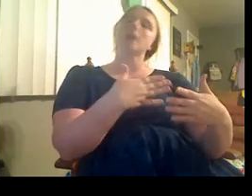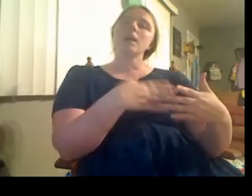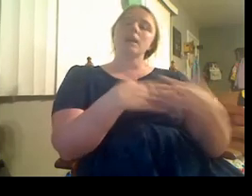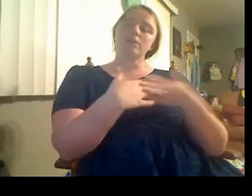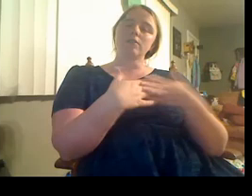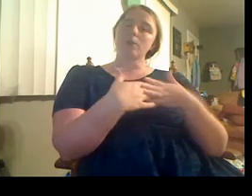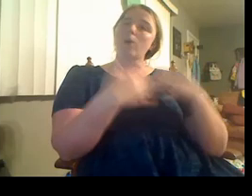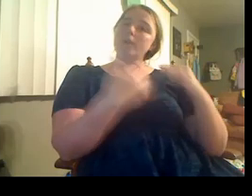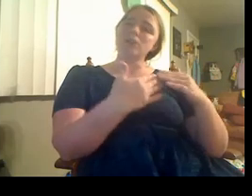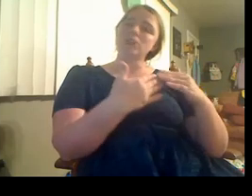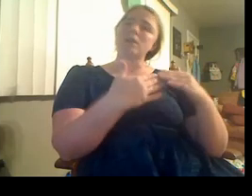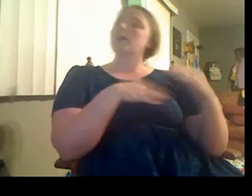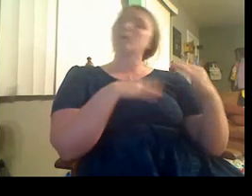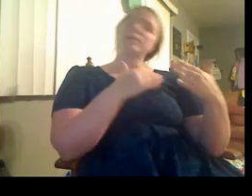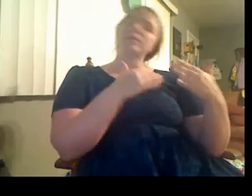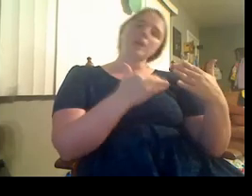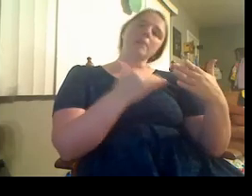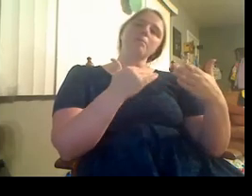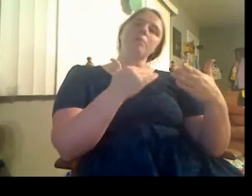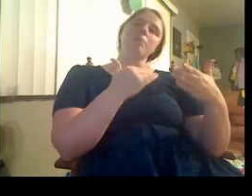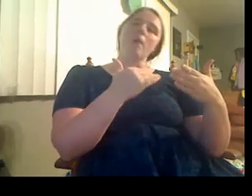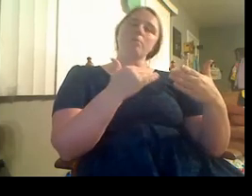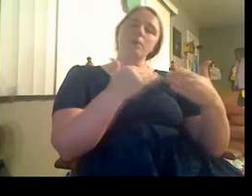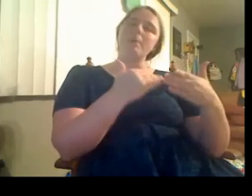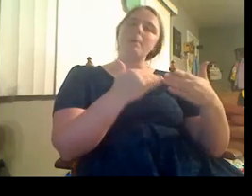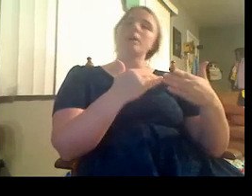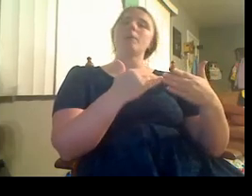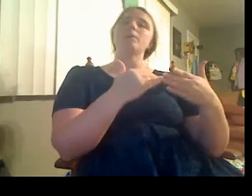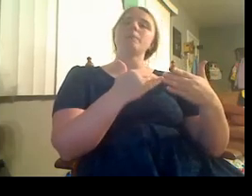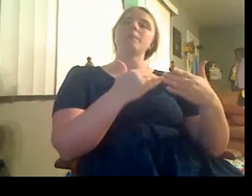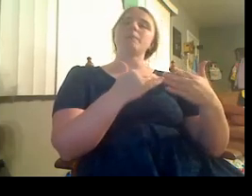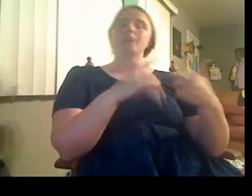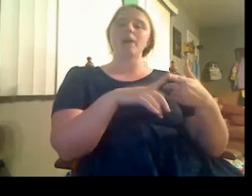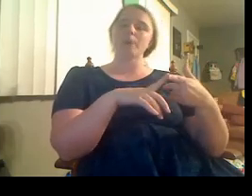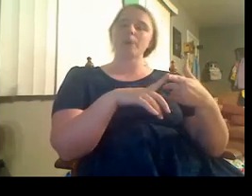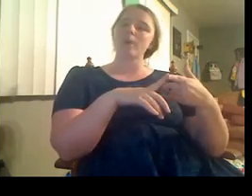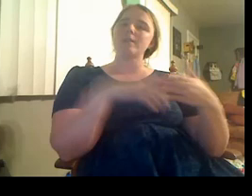and so on the agenda, it will state that when public comment will be and how to request any